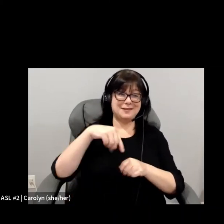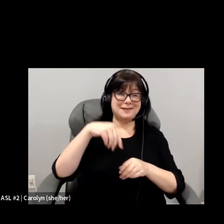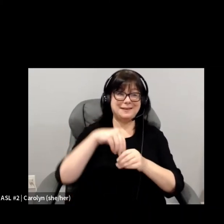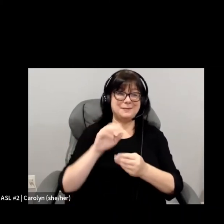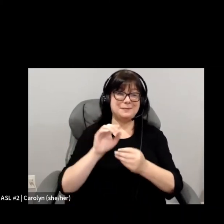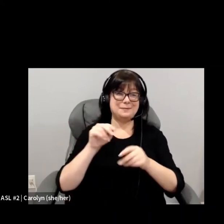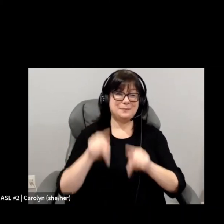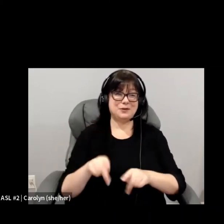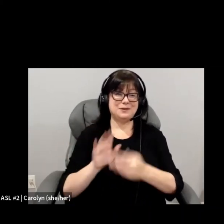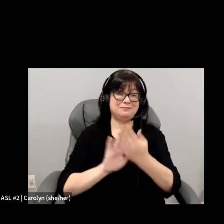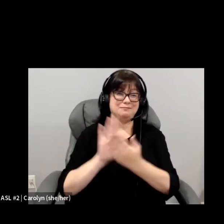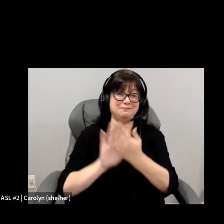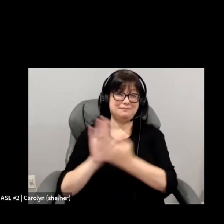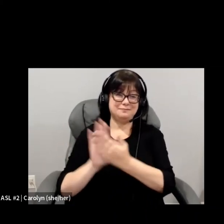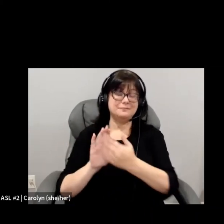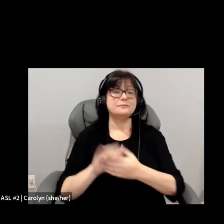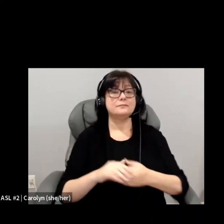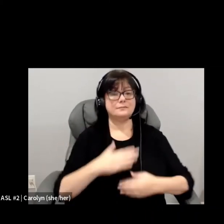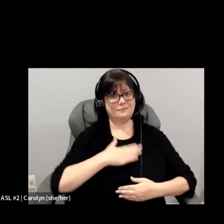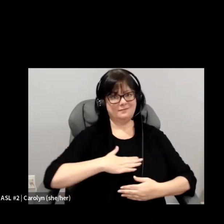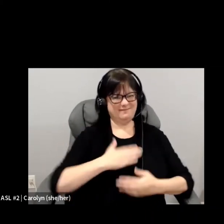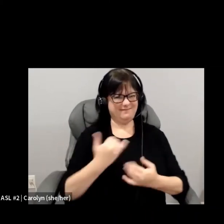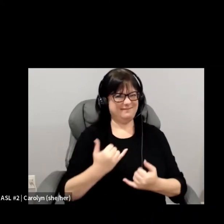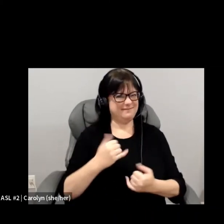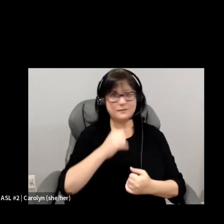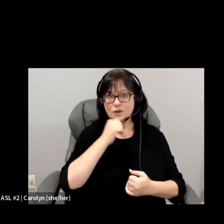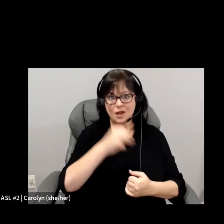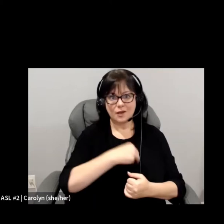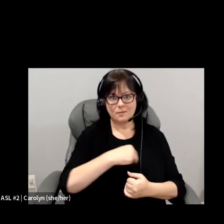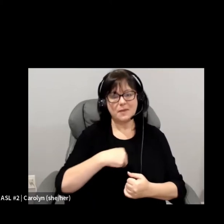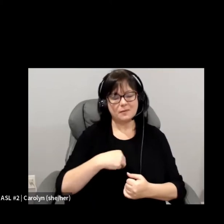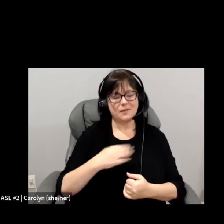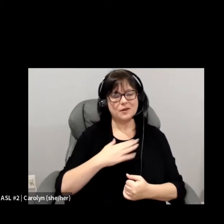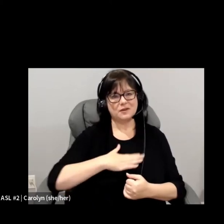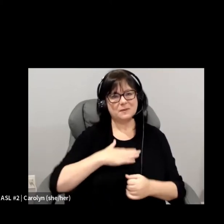I ASK ALL NON-MEMBERS PLEASE SIGN OFF NOW.